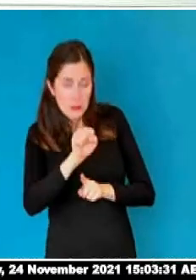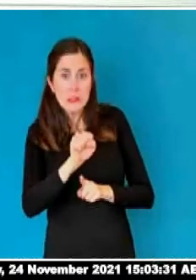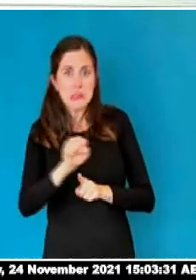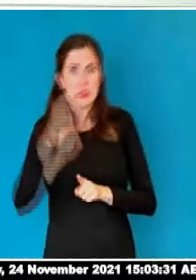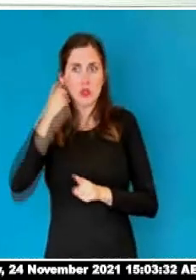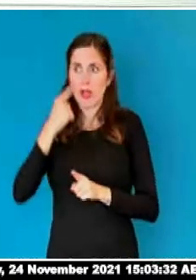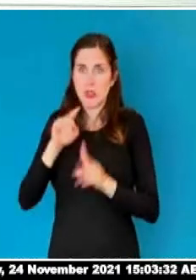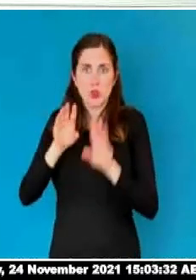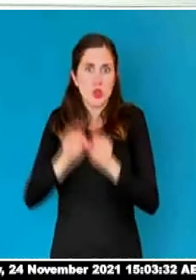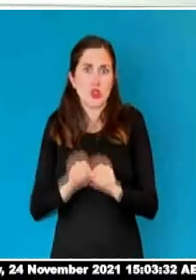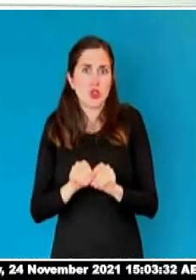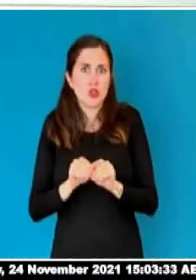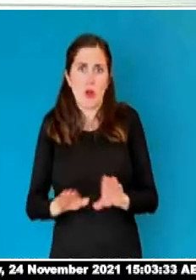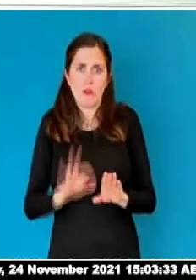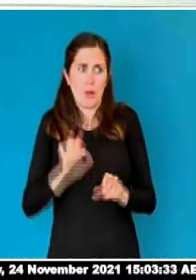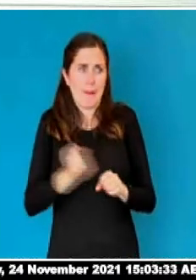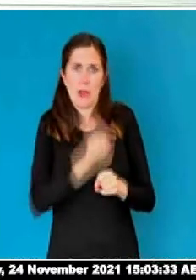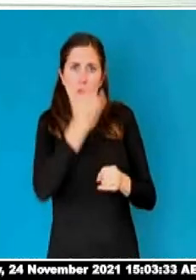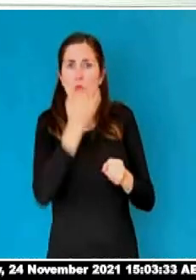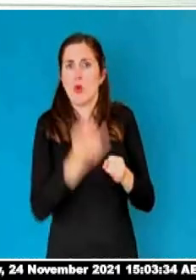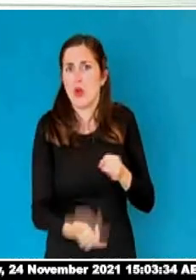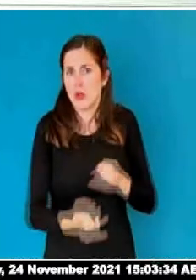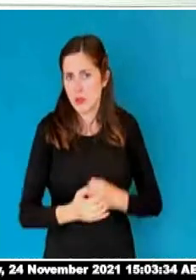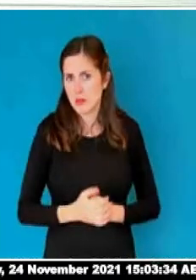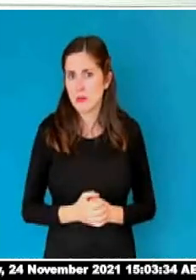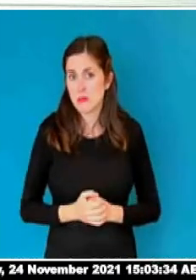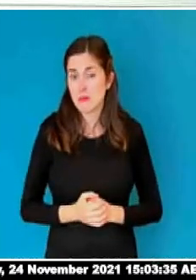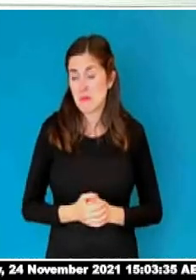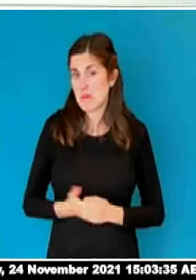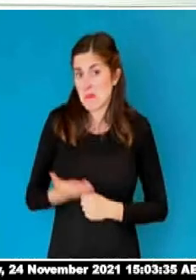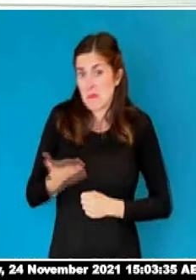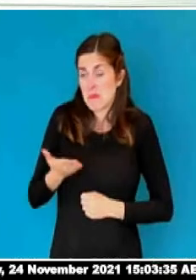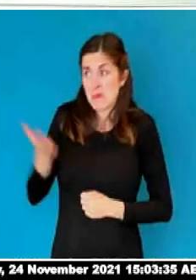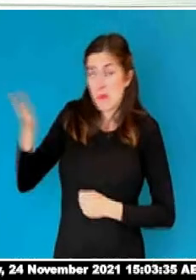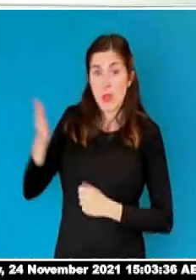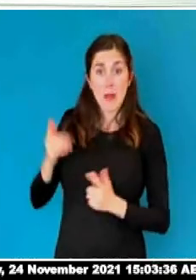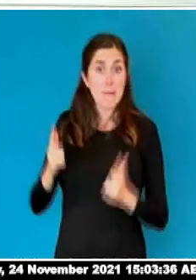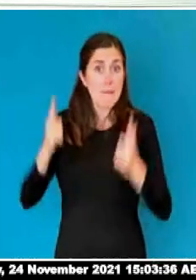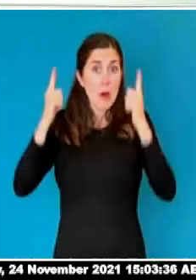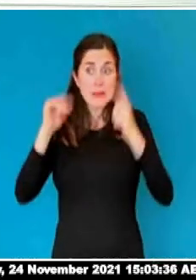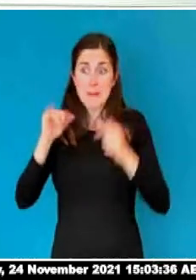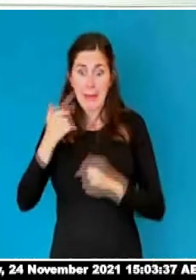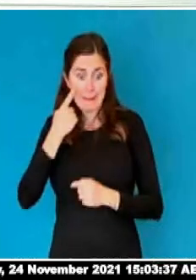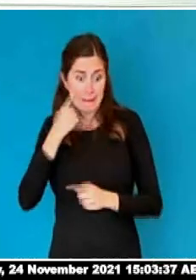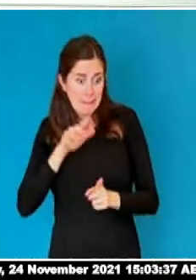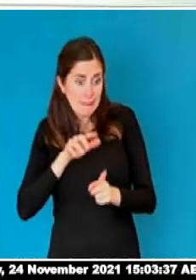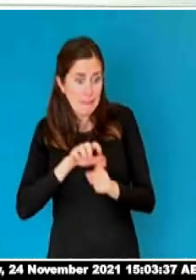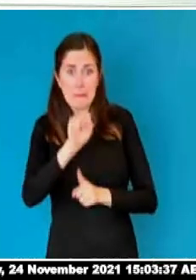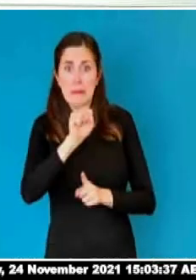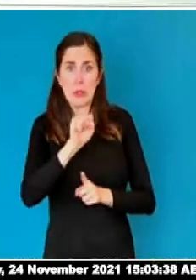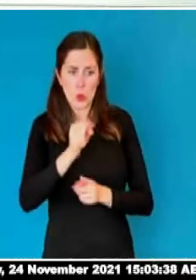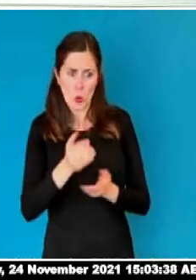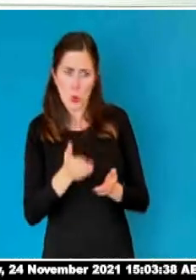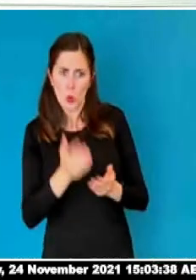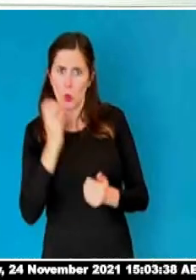may be that the employer identifies a particular source of psychosocial hazard, and